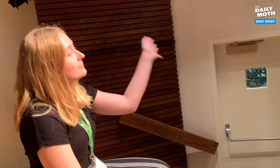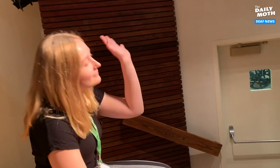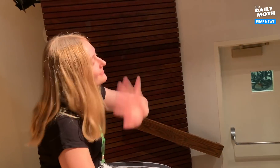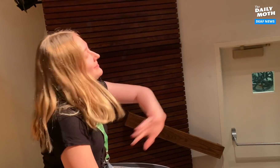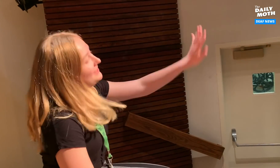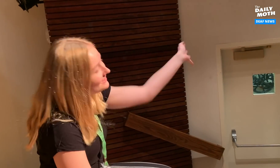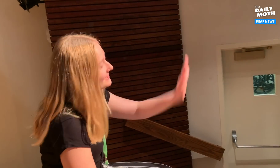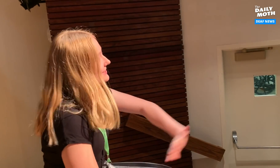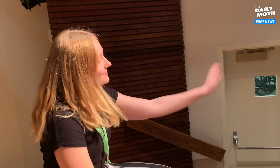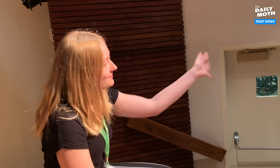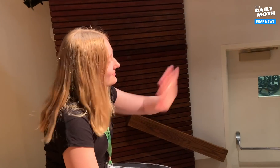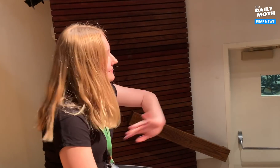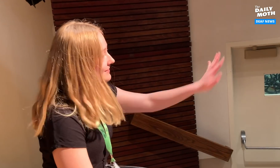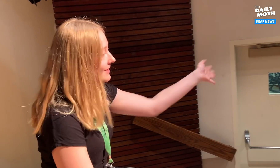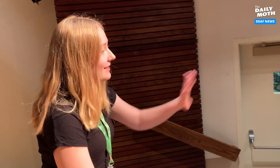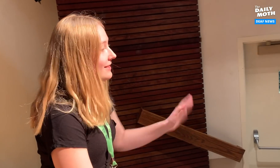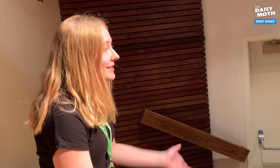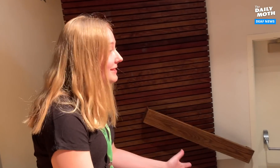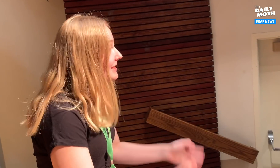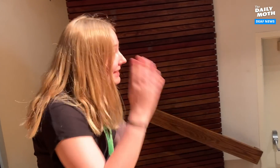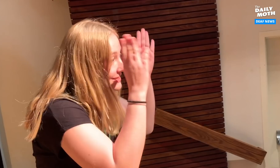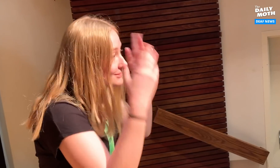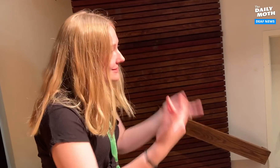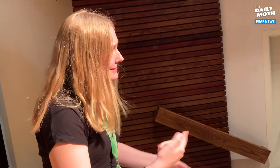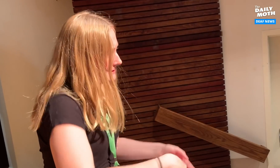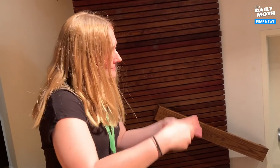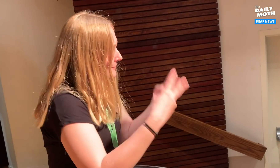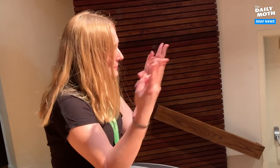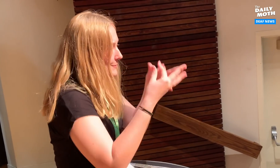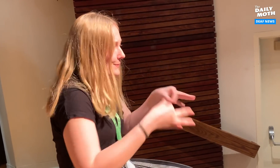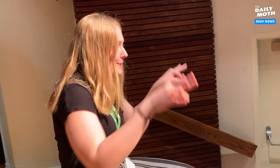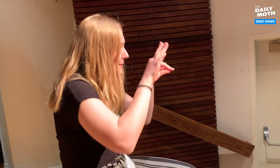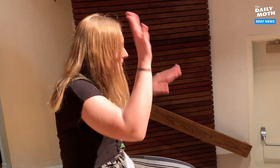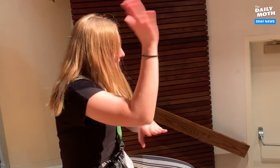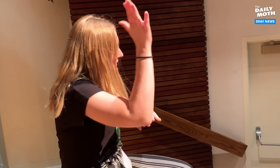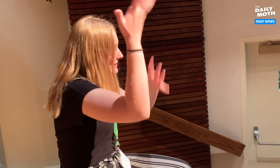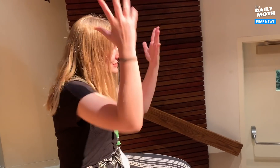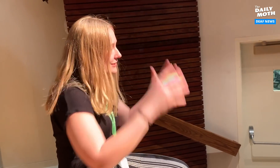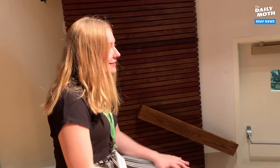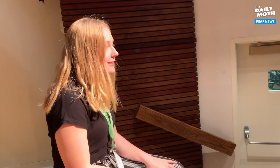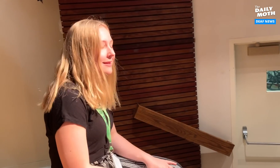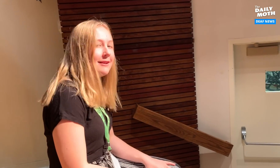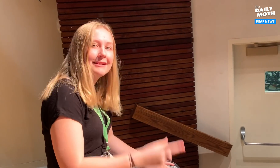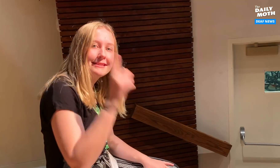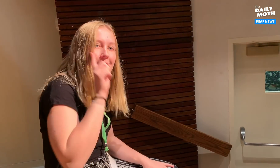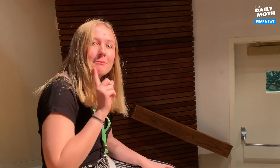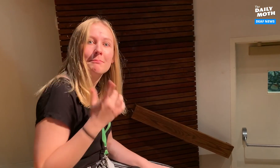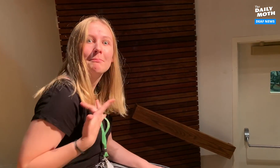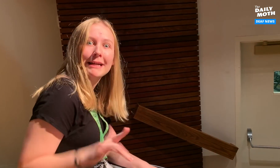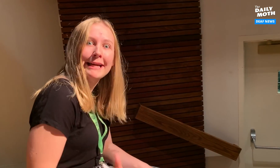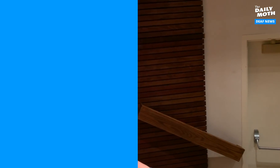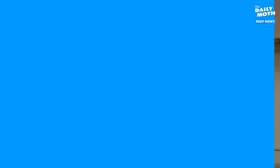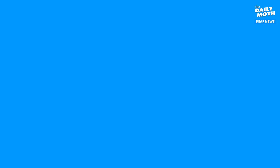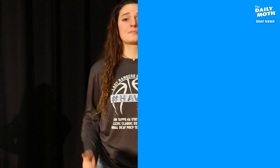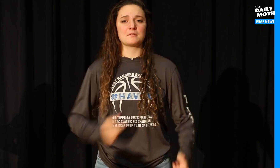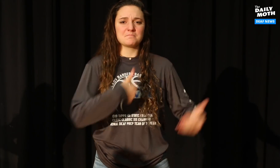Hey! This is an important presentation for you to pay attention to! Deaf Bing!